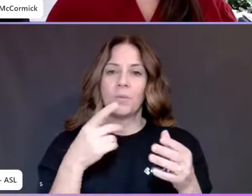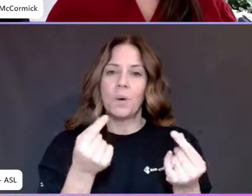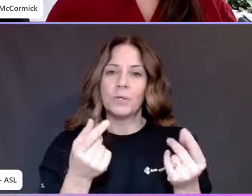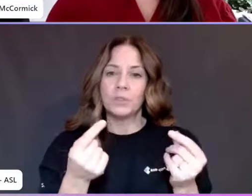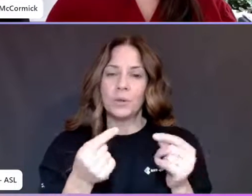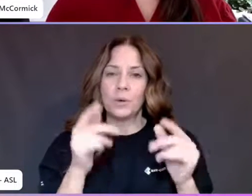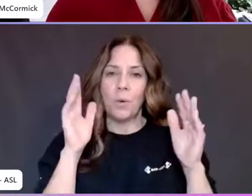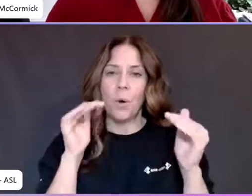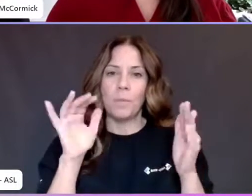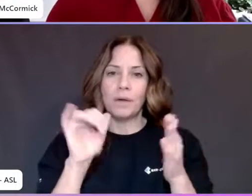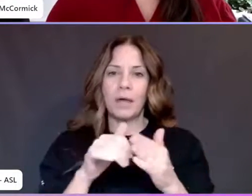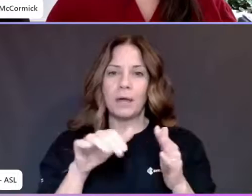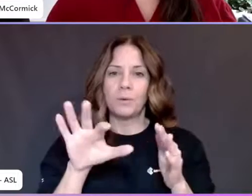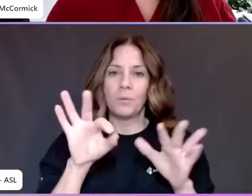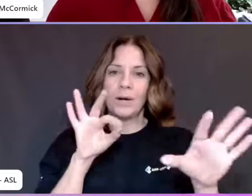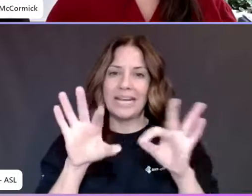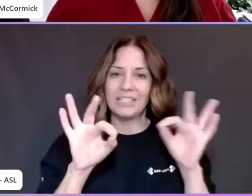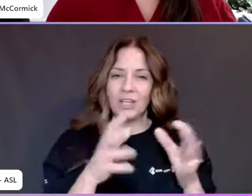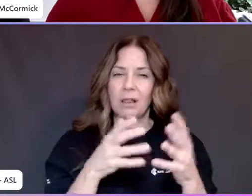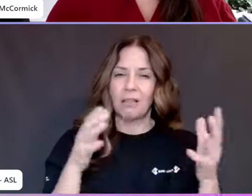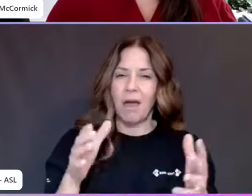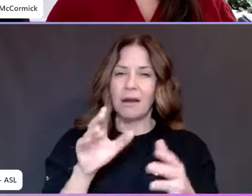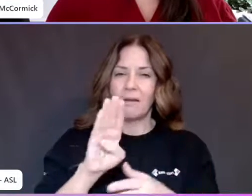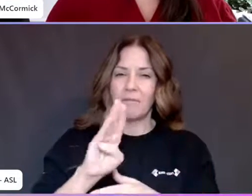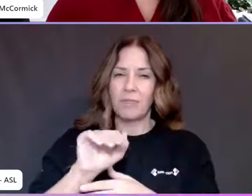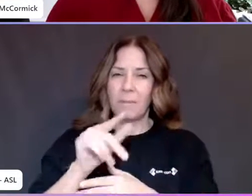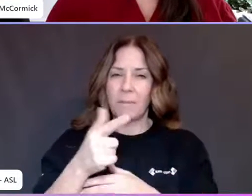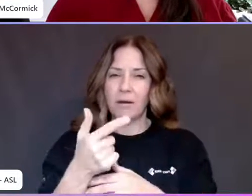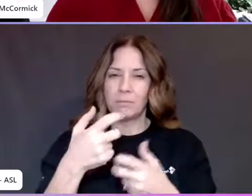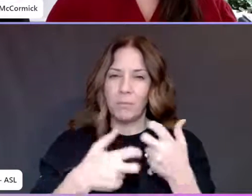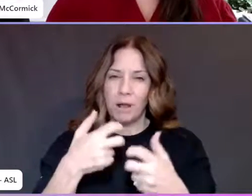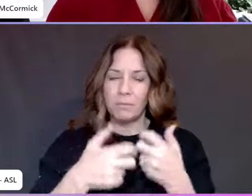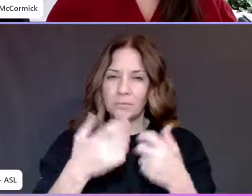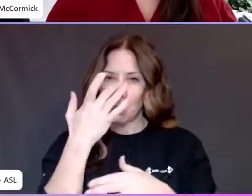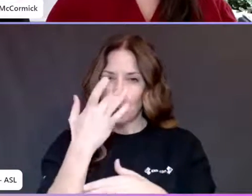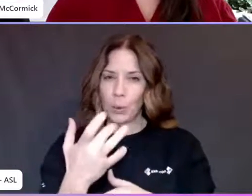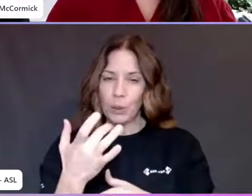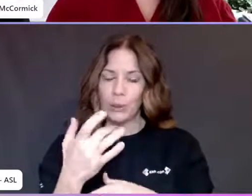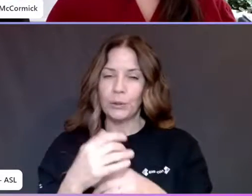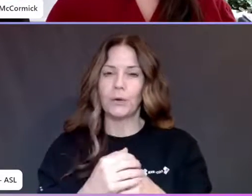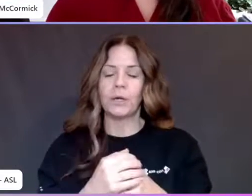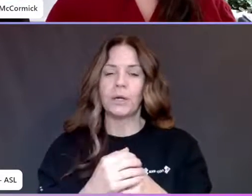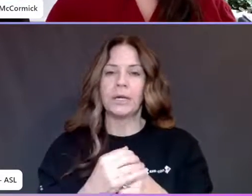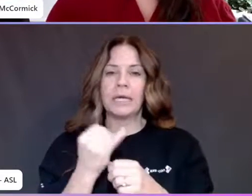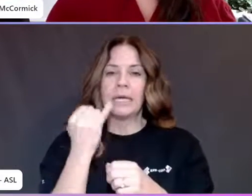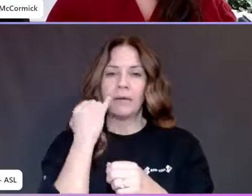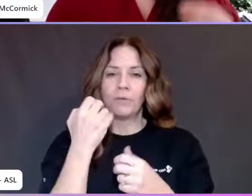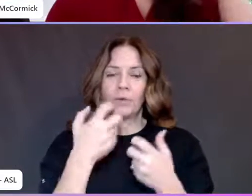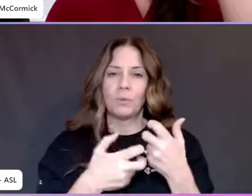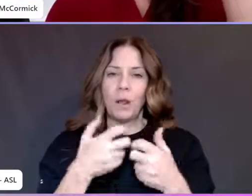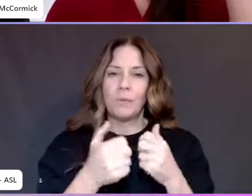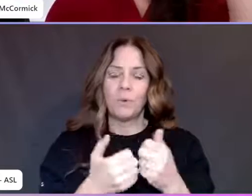primary which is our internal, our design system for open course. So what we're doing is hoping we're